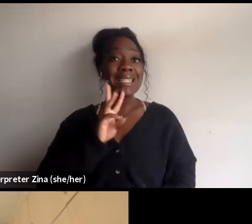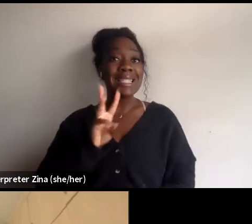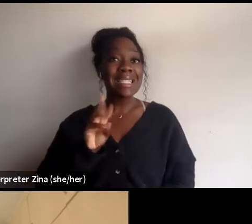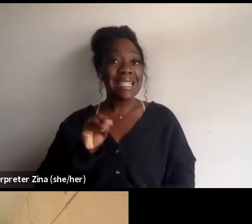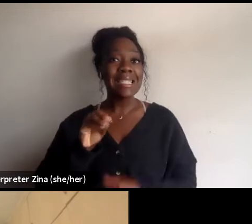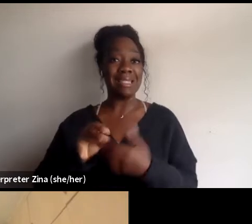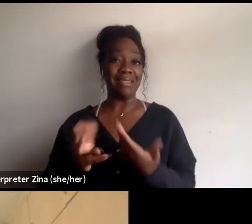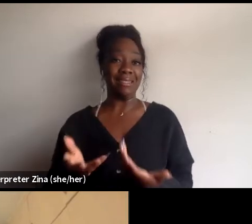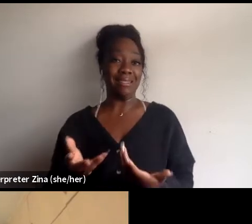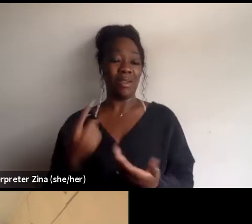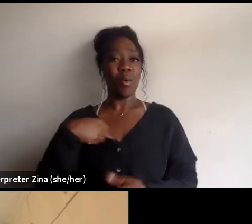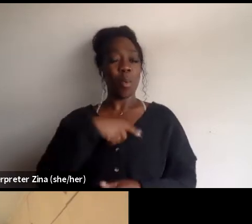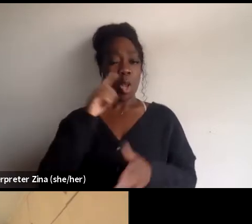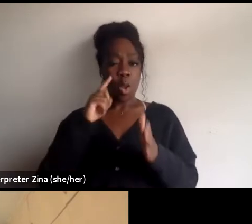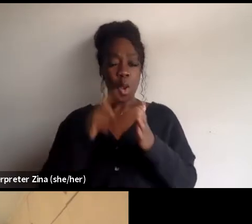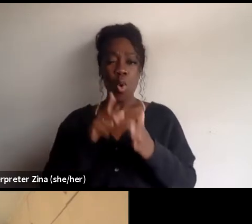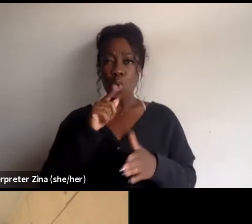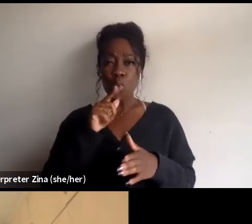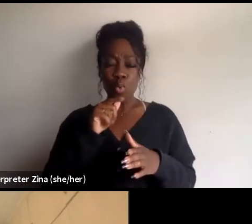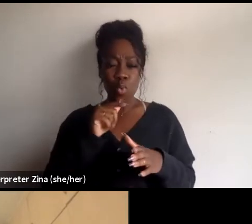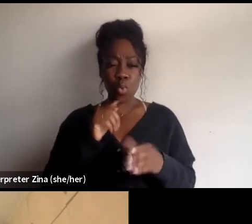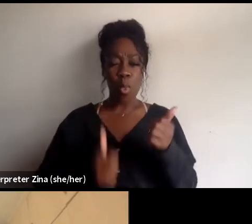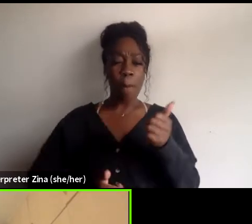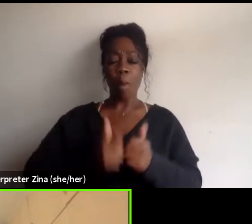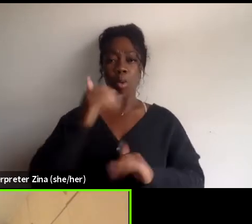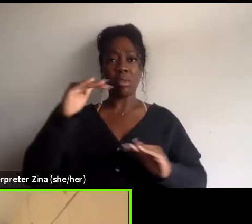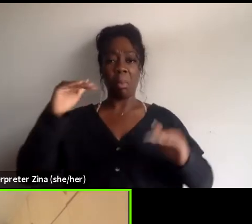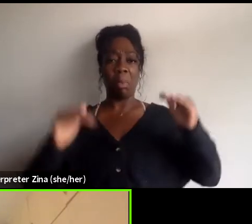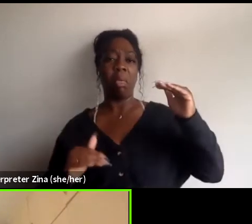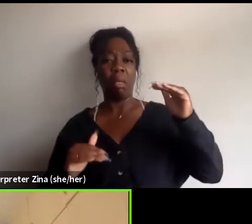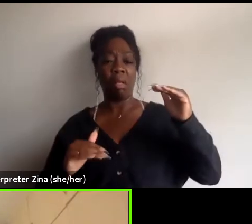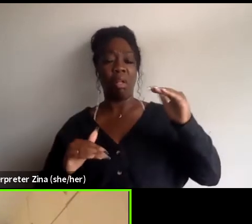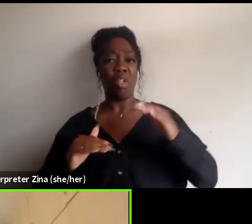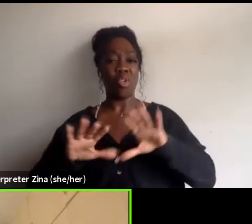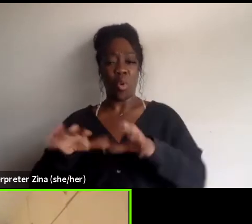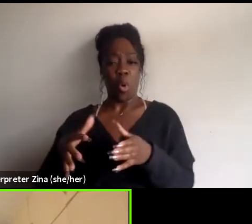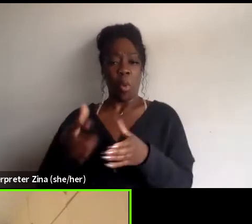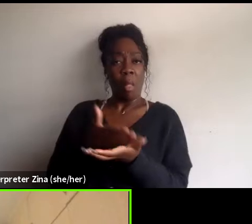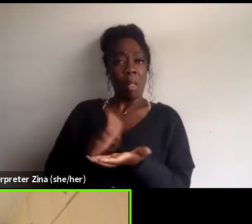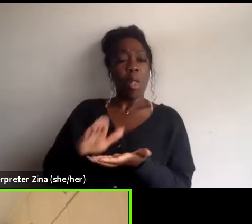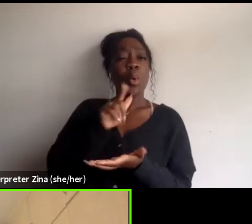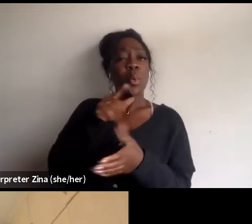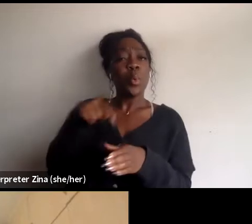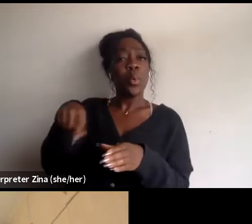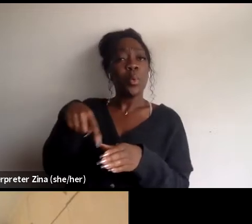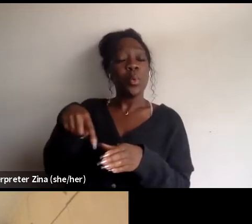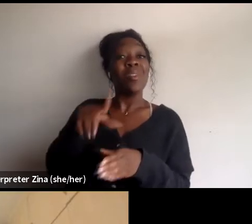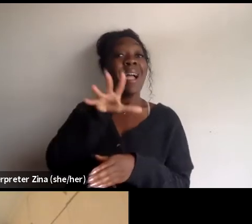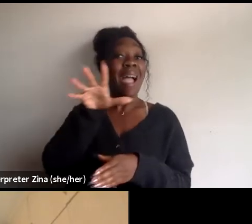that were the most disadvantaged were the African, the Caribbean, and the Asian artists in those communities.